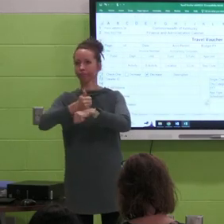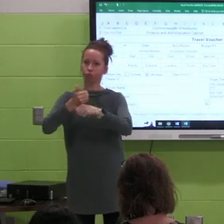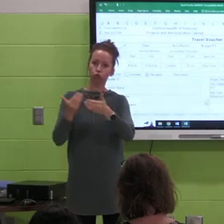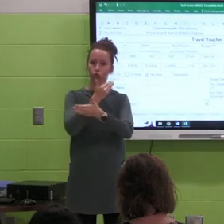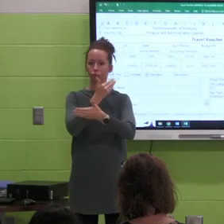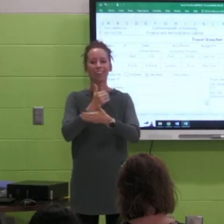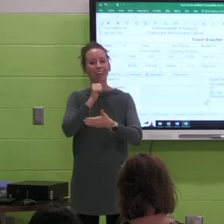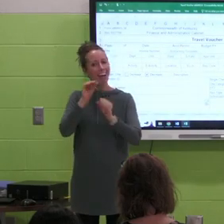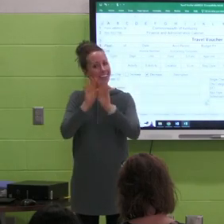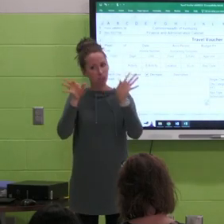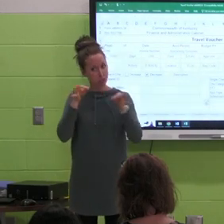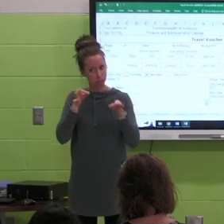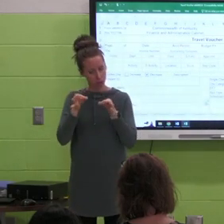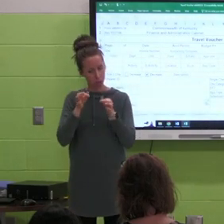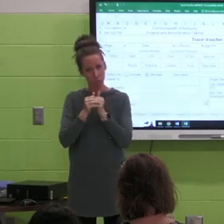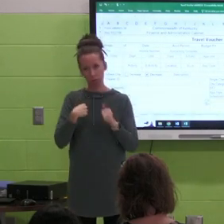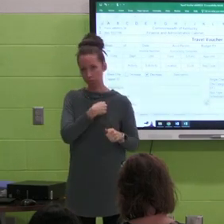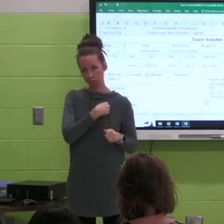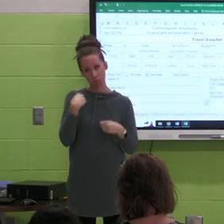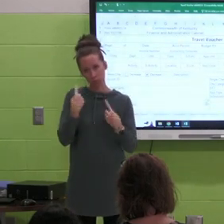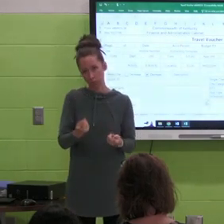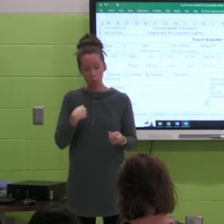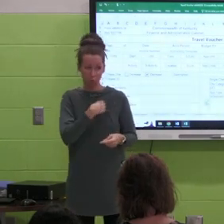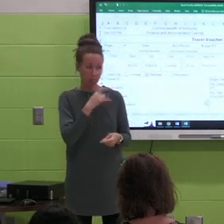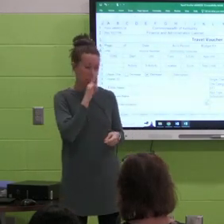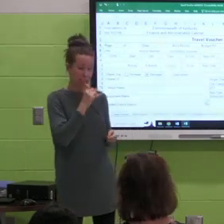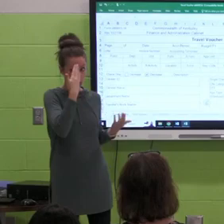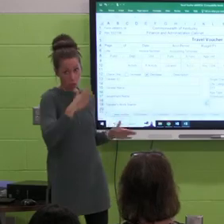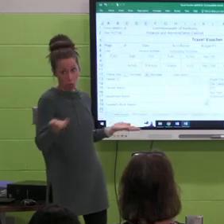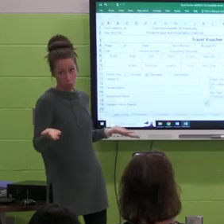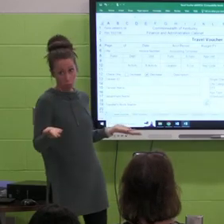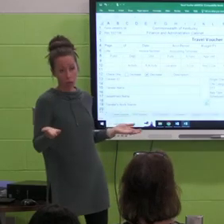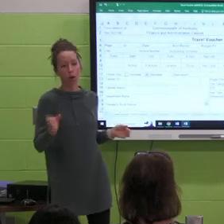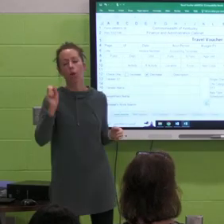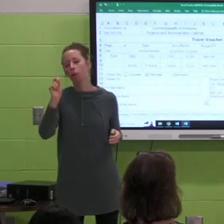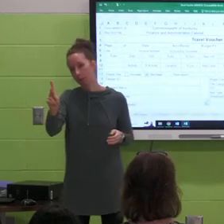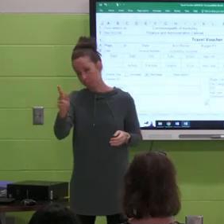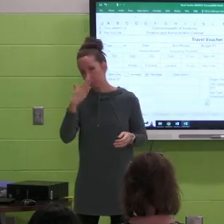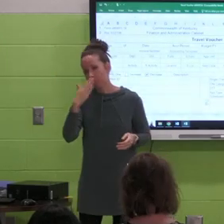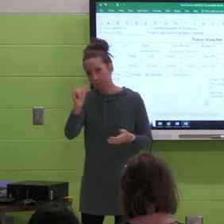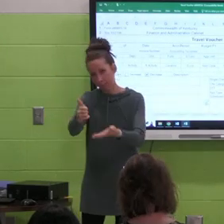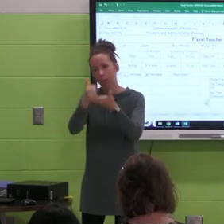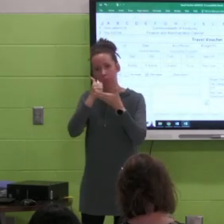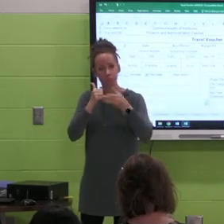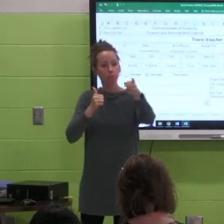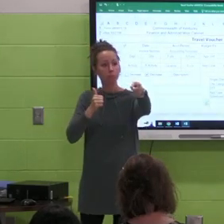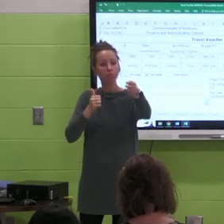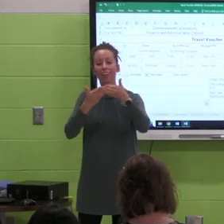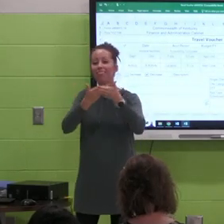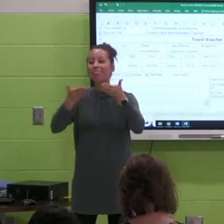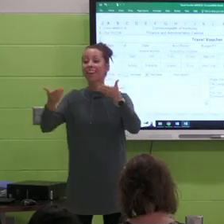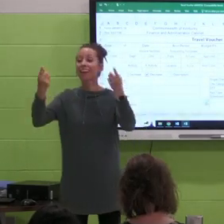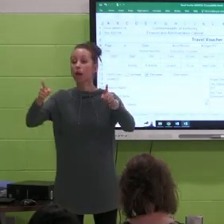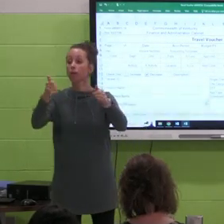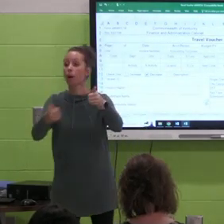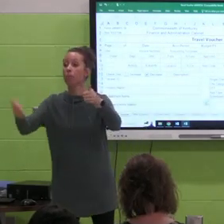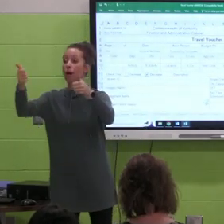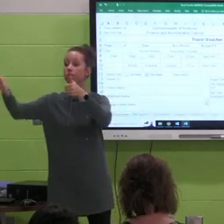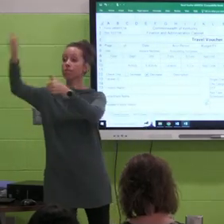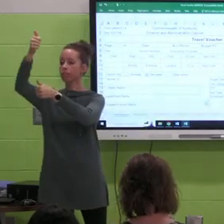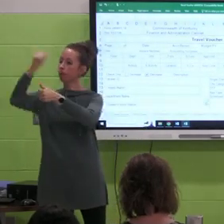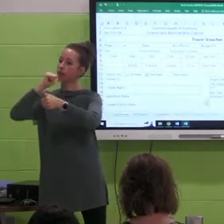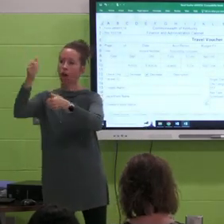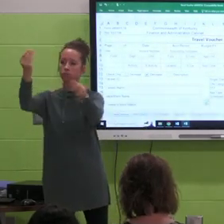like so we don't know okay okay things happened above our heads that not trickle down okay gotcha